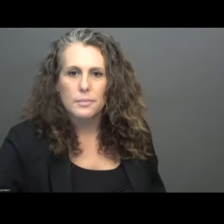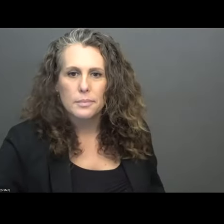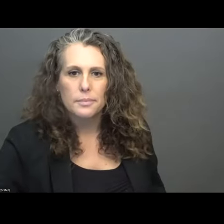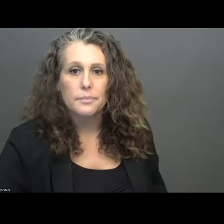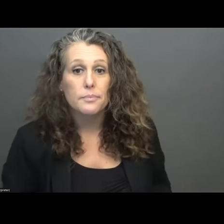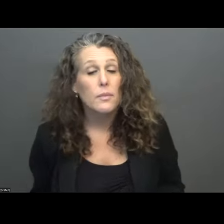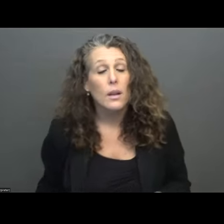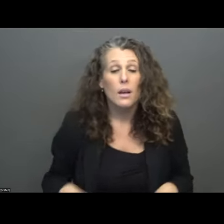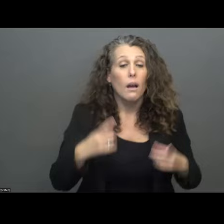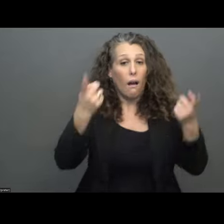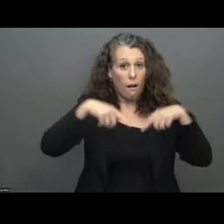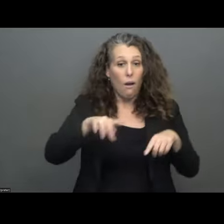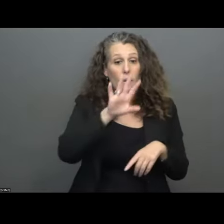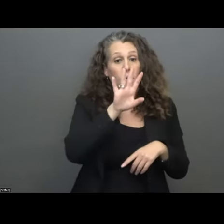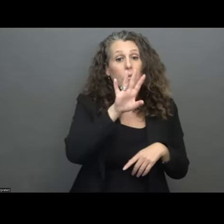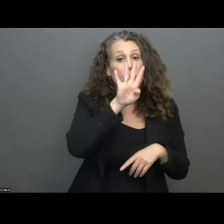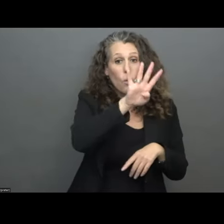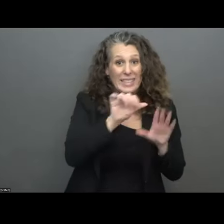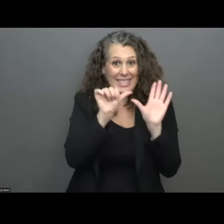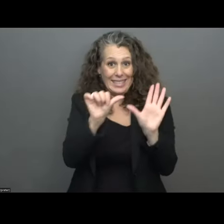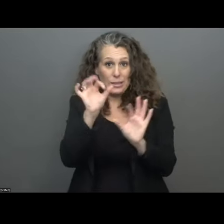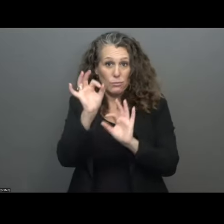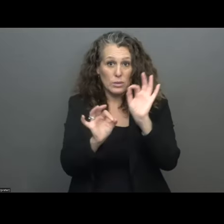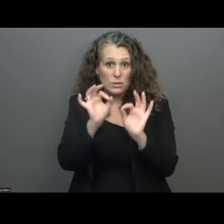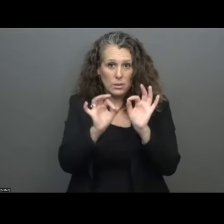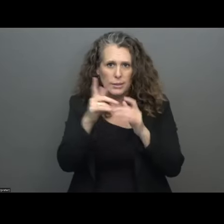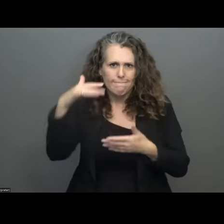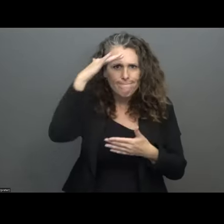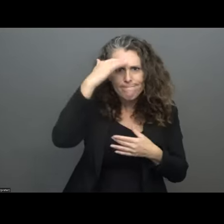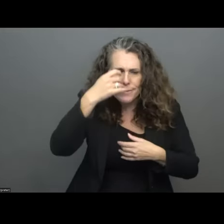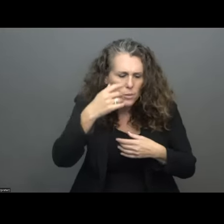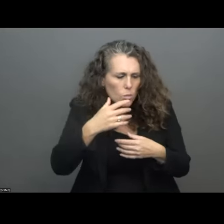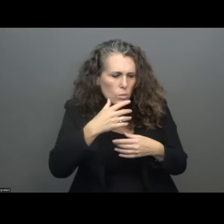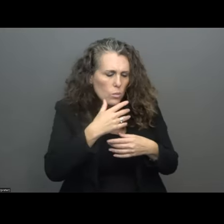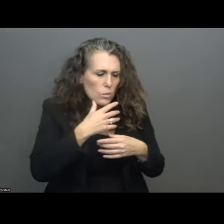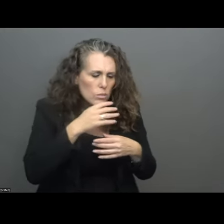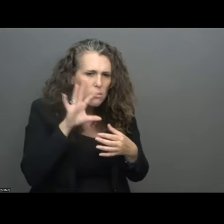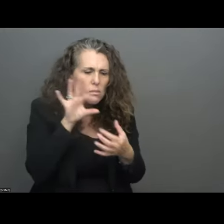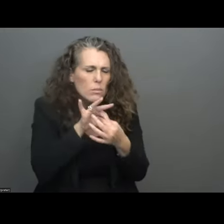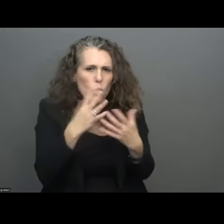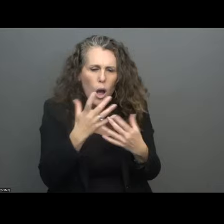of those who responded said job matching for job matching services for persons with disabilities,